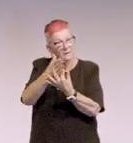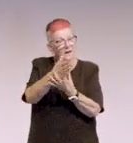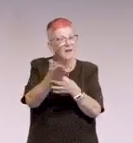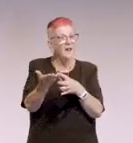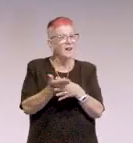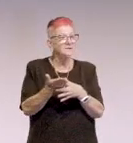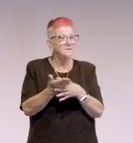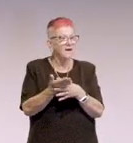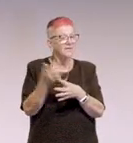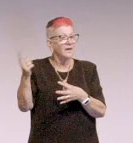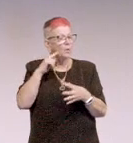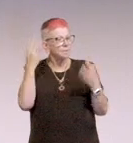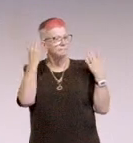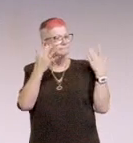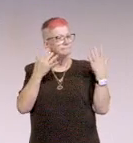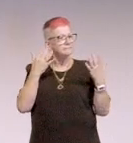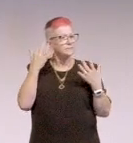Then they will think about it, that they have to make their